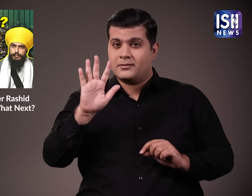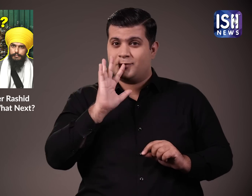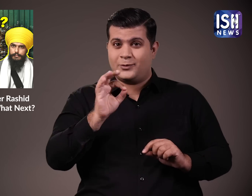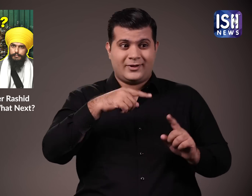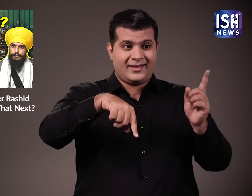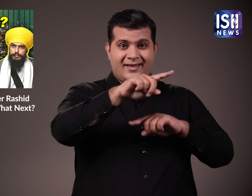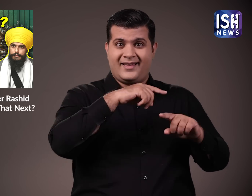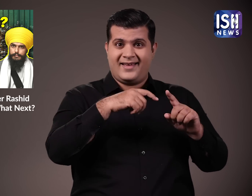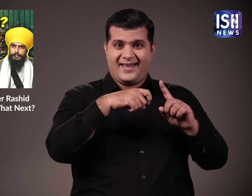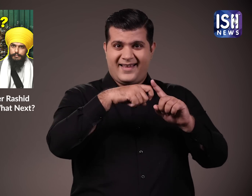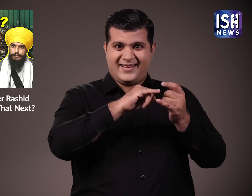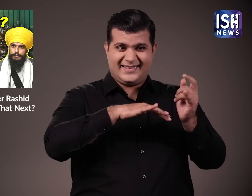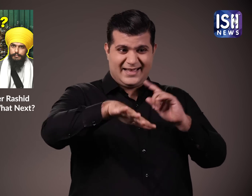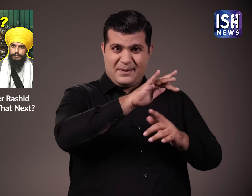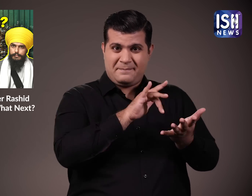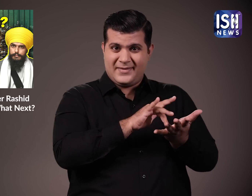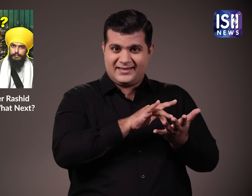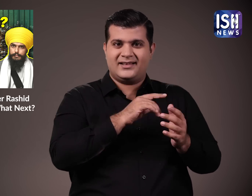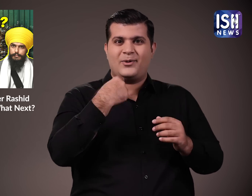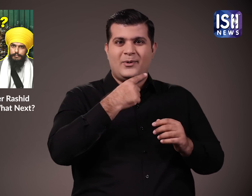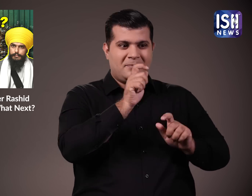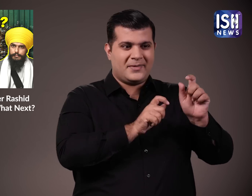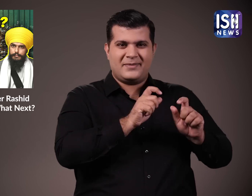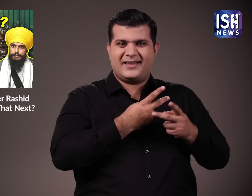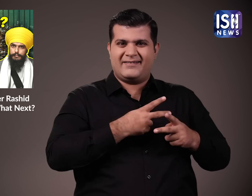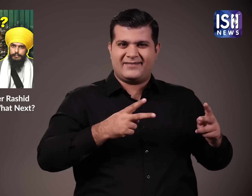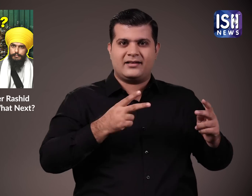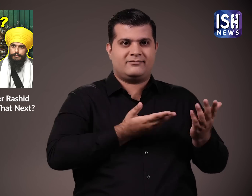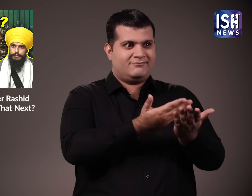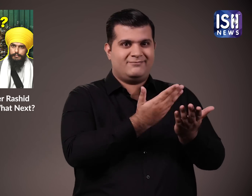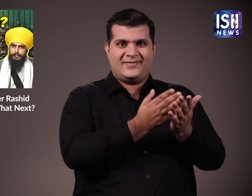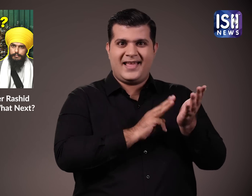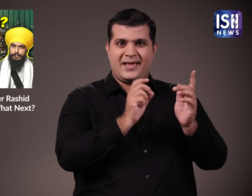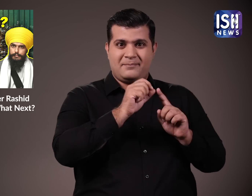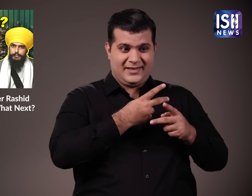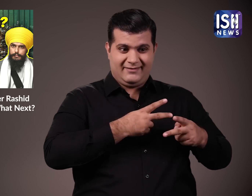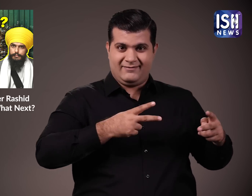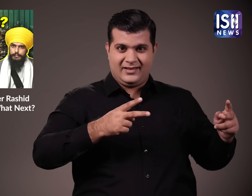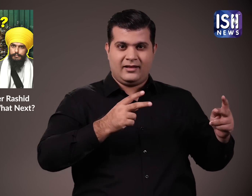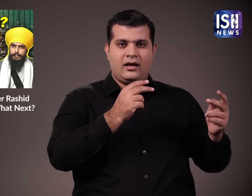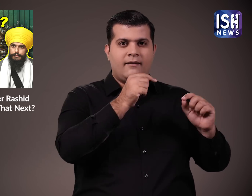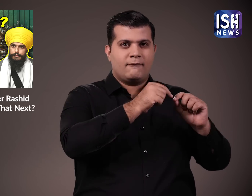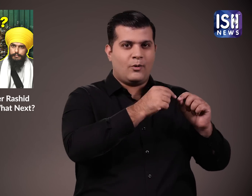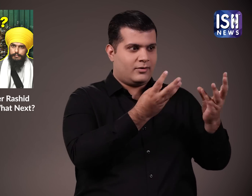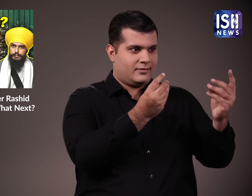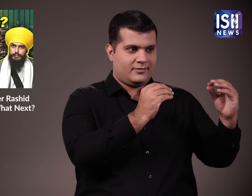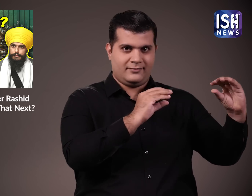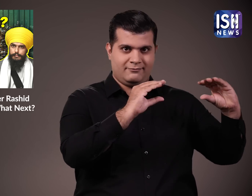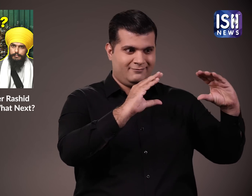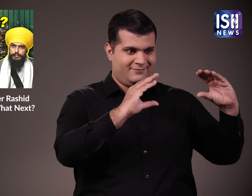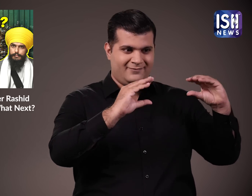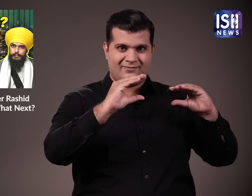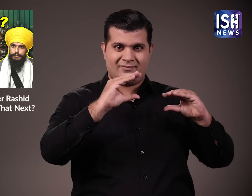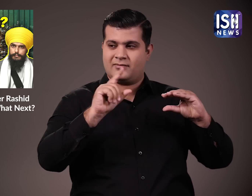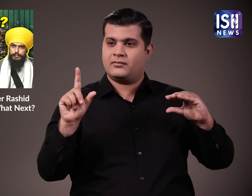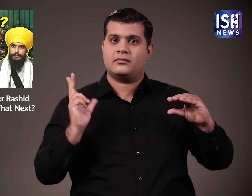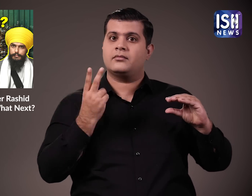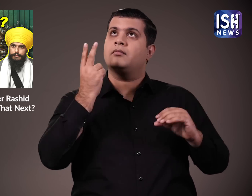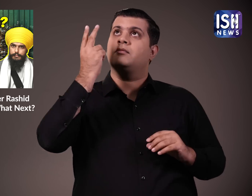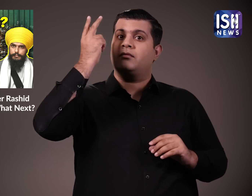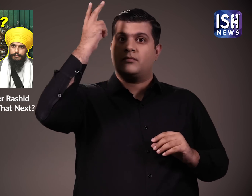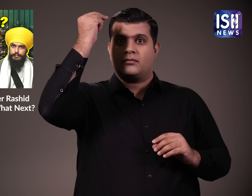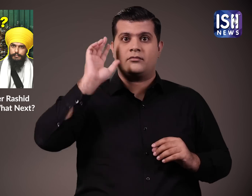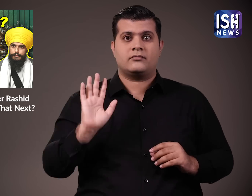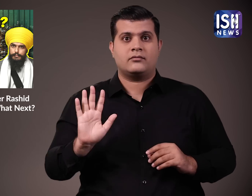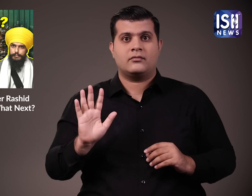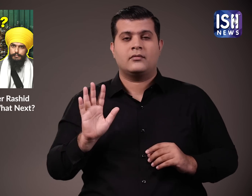Despite others filing their nominations from Khadoor Sahib, Singh won by a huge margin of votes.